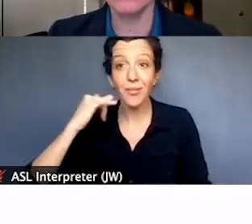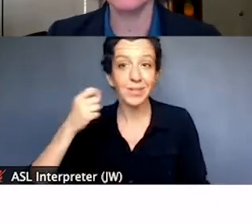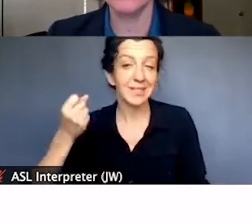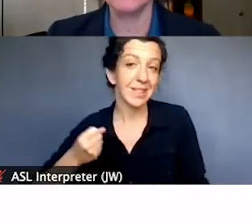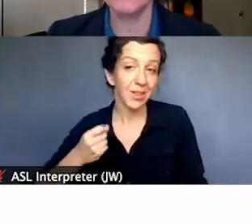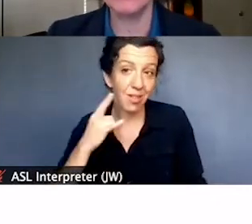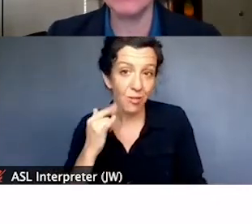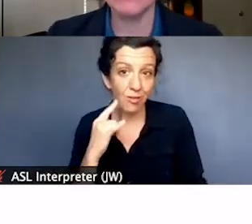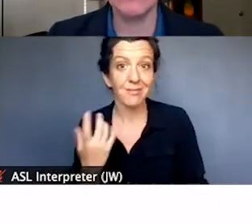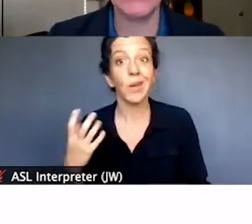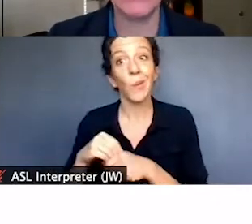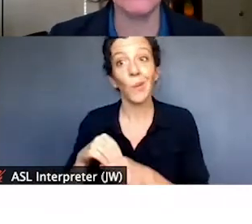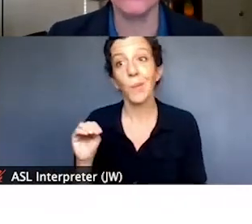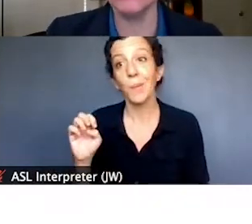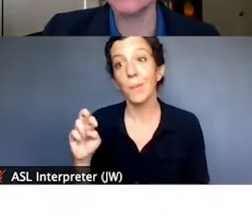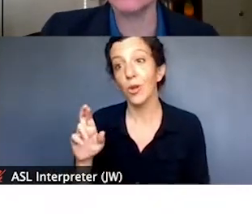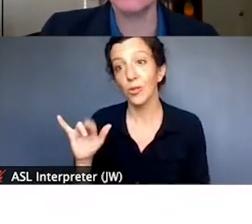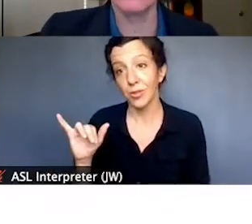unsurprisingly, because they would pay additional taxes.